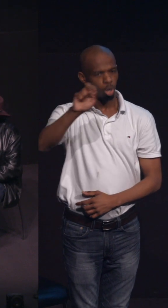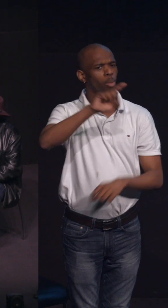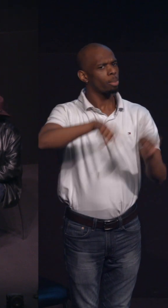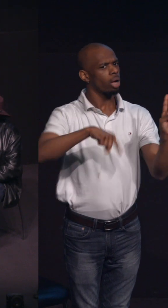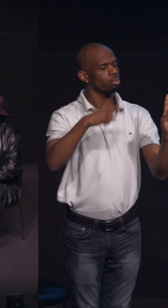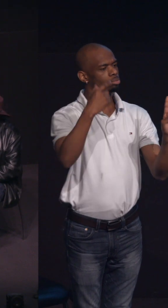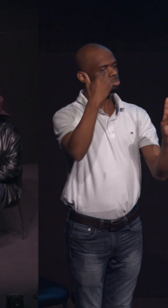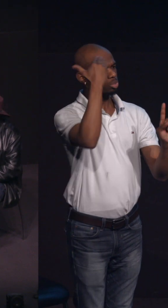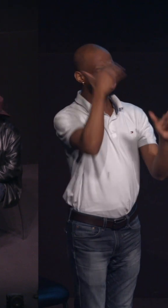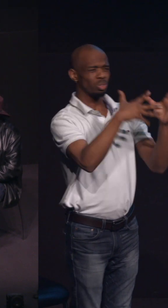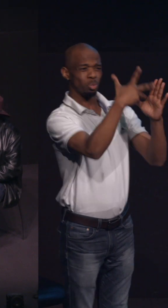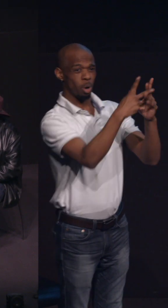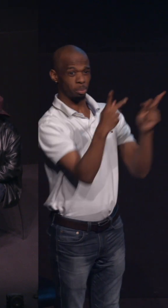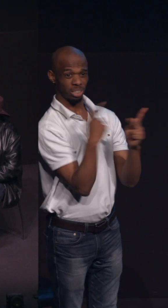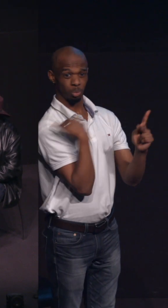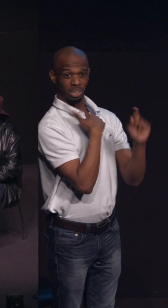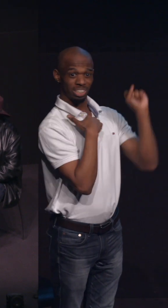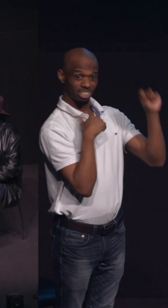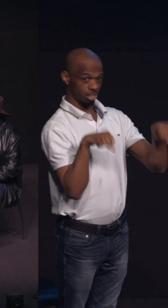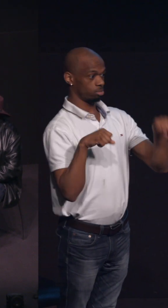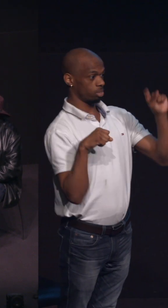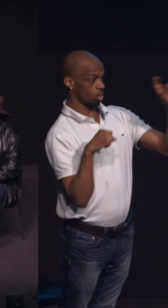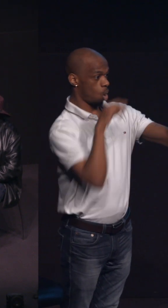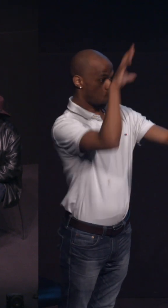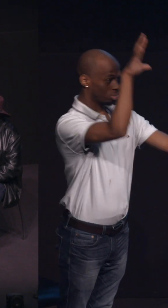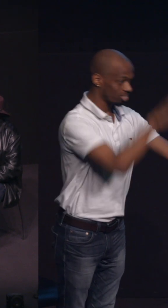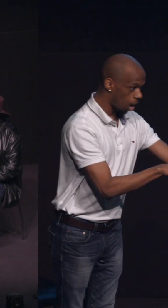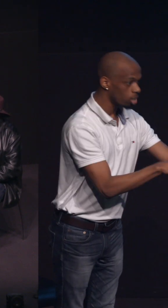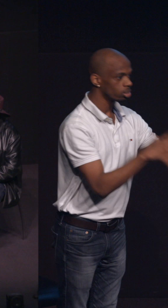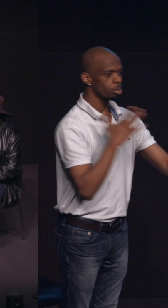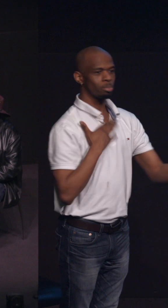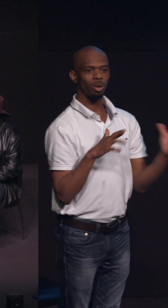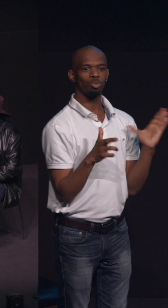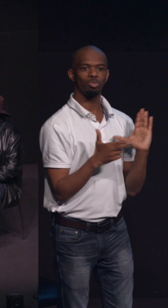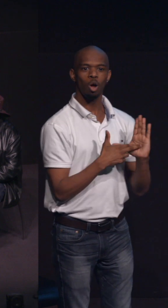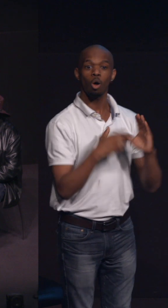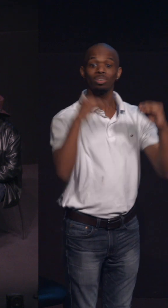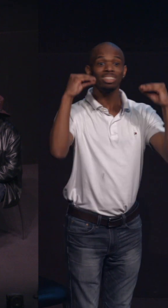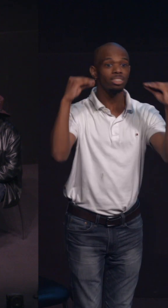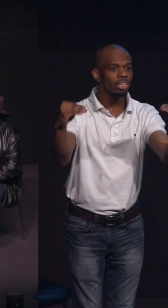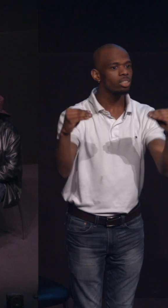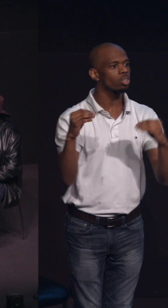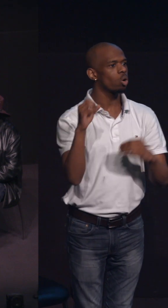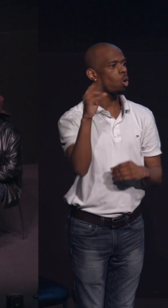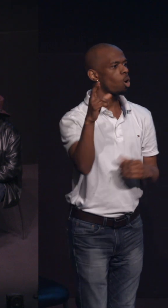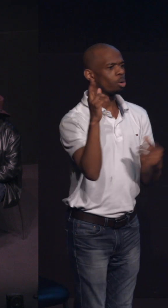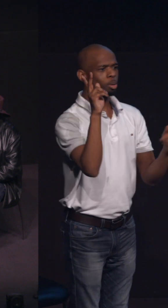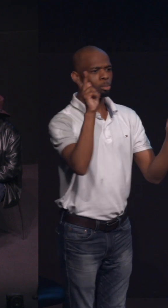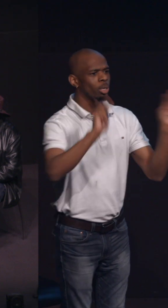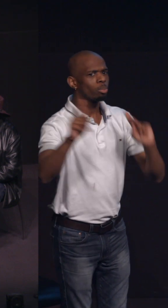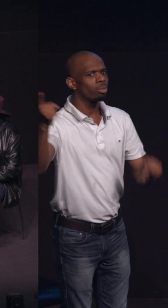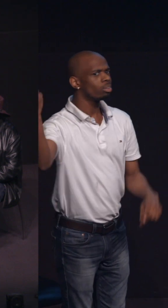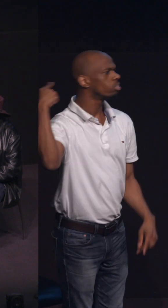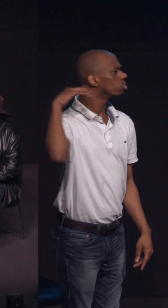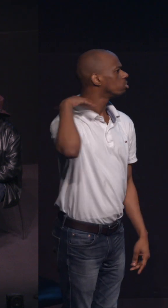we were the teachers or that we were not feeling weird or some kind of way or somebody touching our hair. Y'all know the whole things.